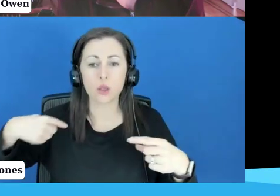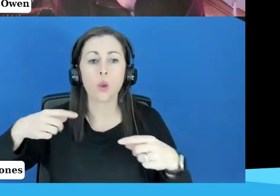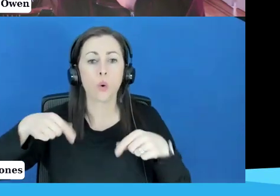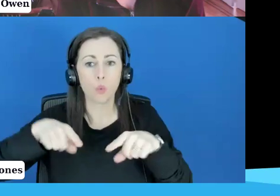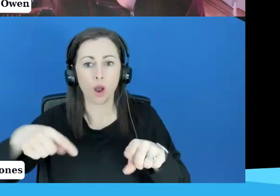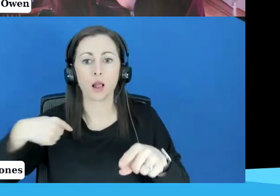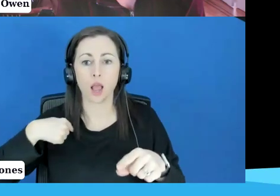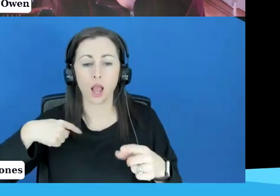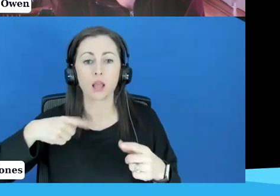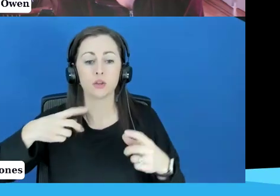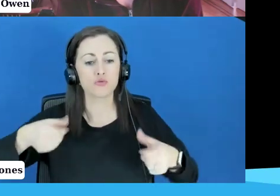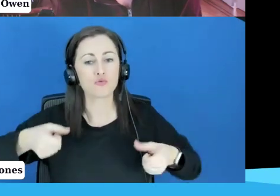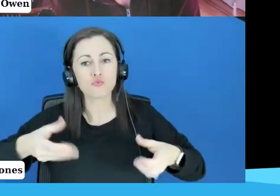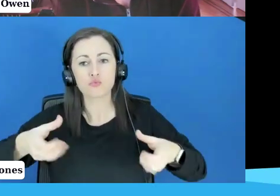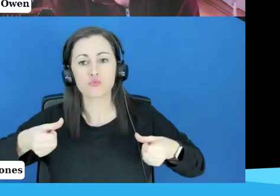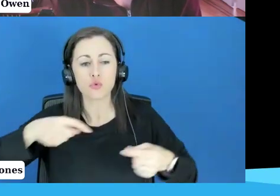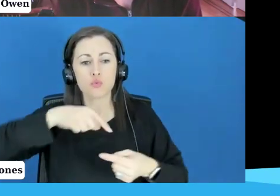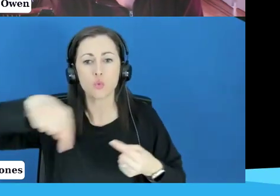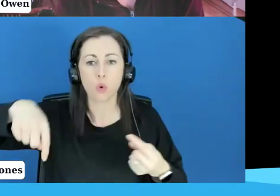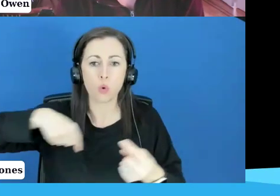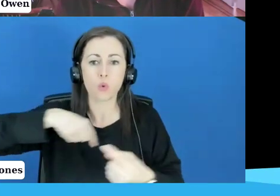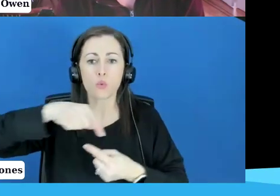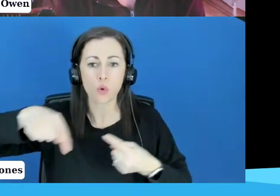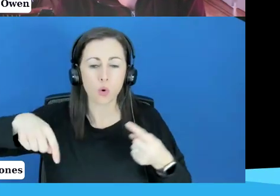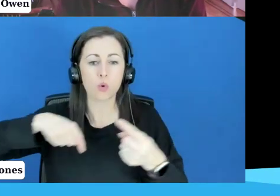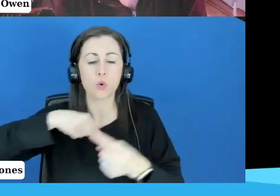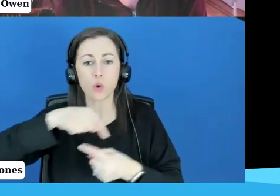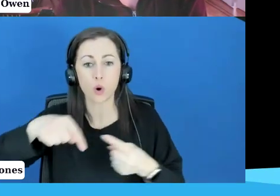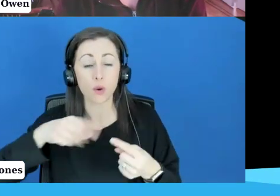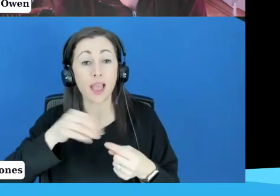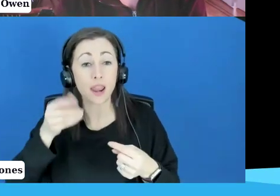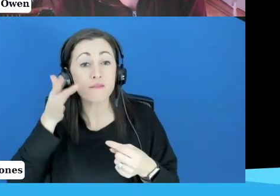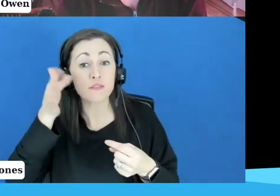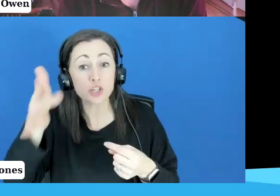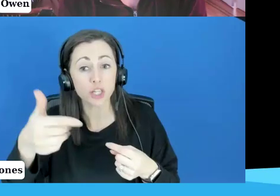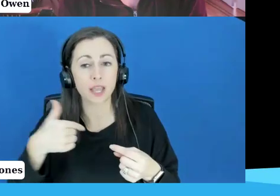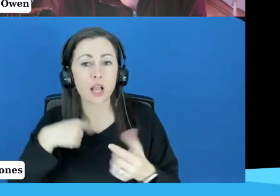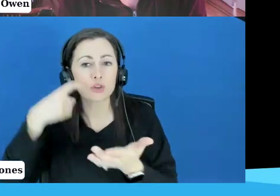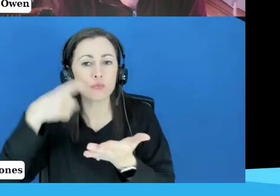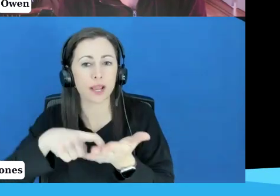And eventually, with time and a bit more sleep, I've started to recognize the sound of some familiar notes